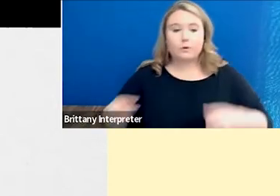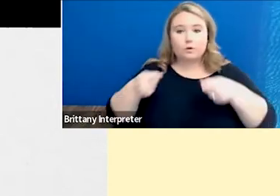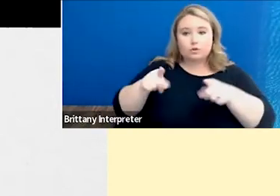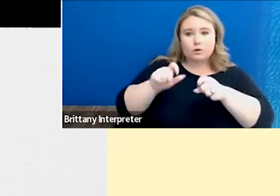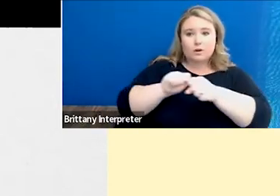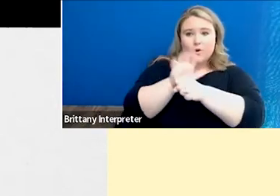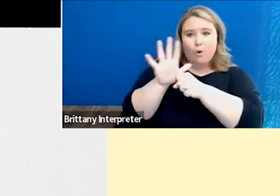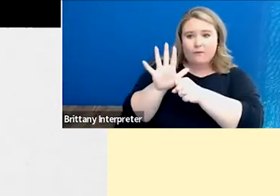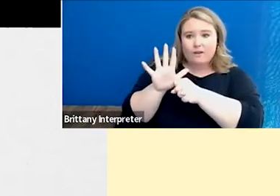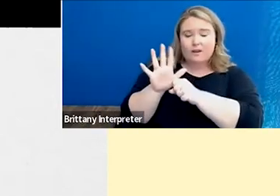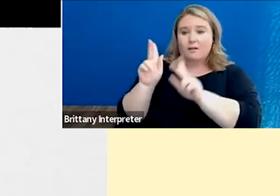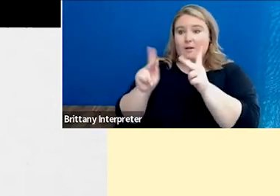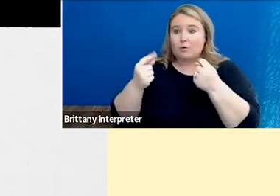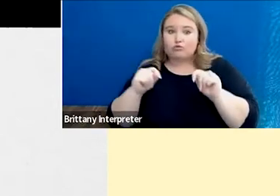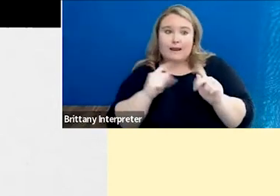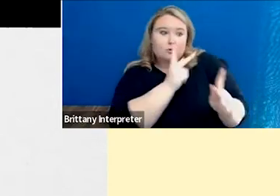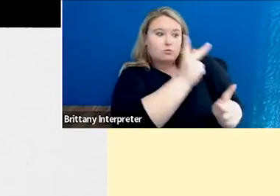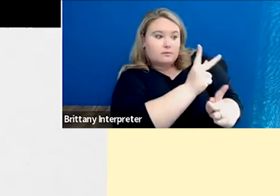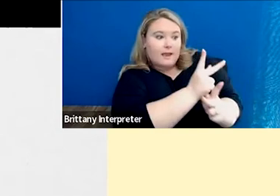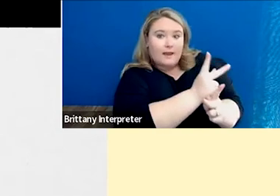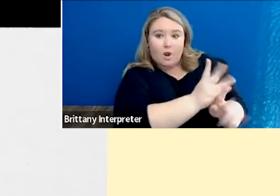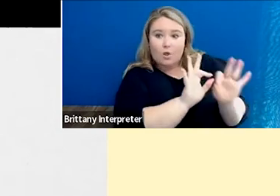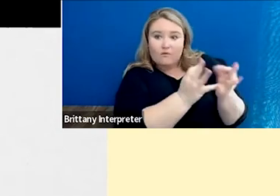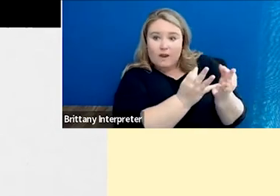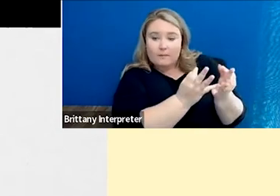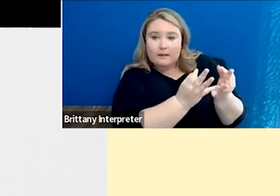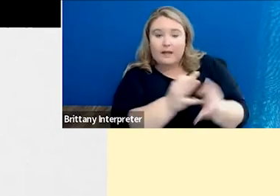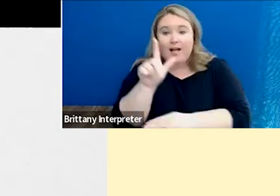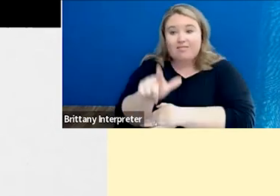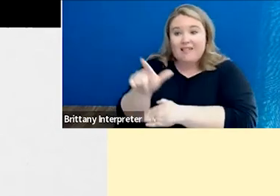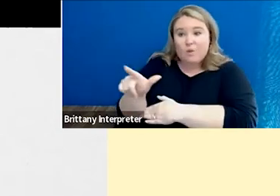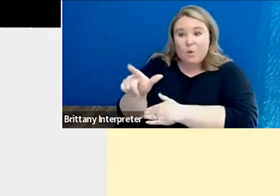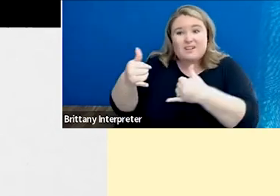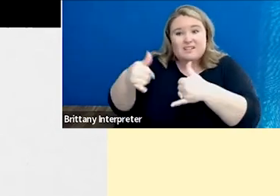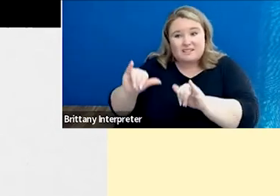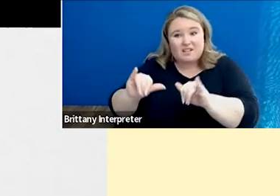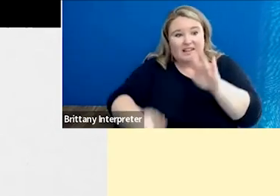and stay alive, right? Landlords were still filing evictions in the court system.